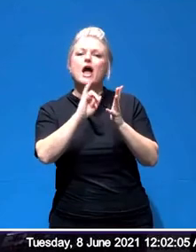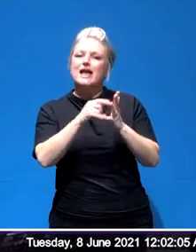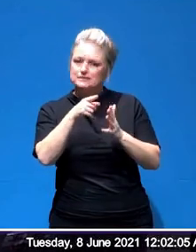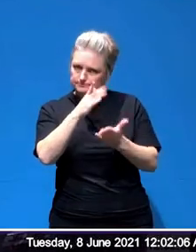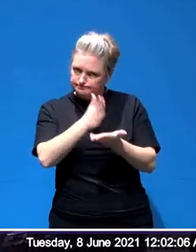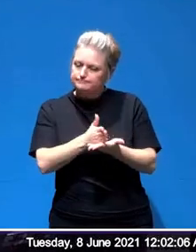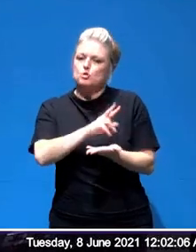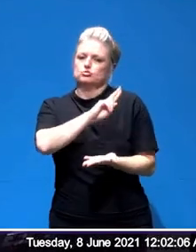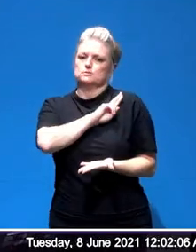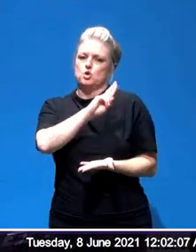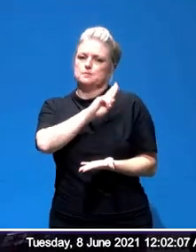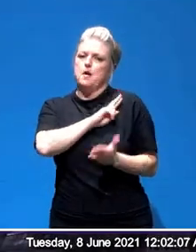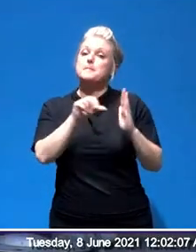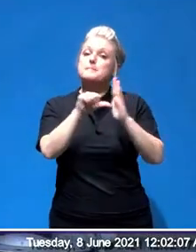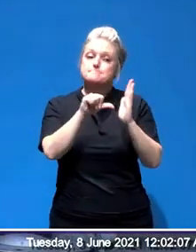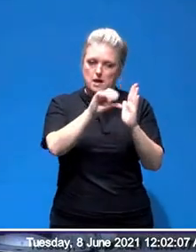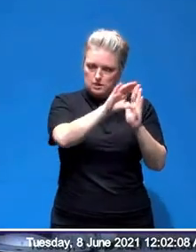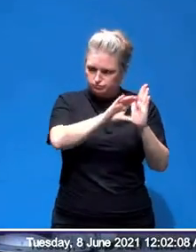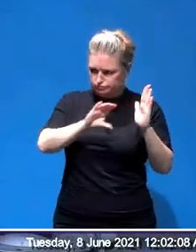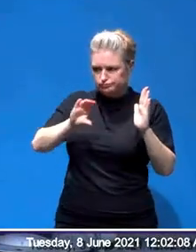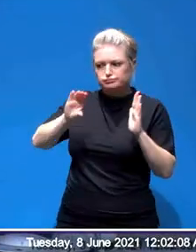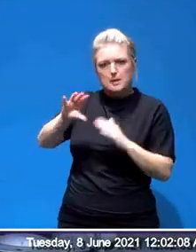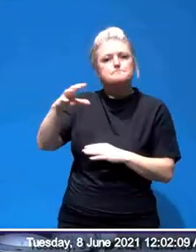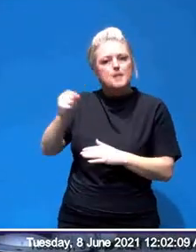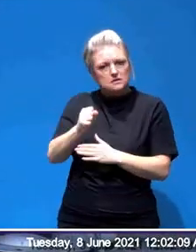You have included a copy of the orders? Yes.